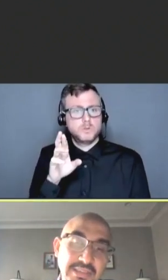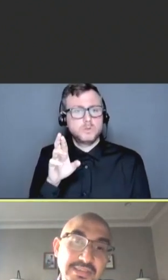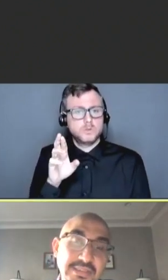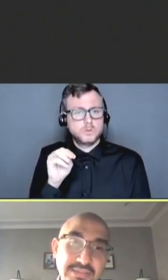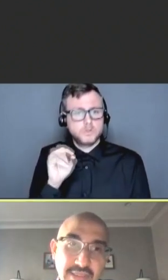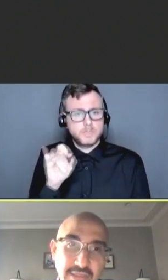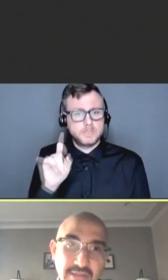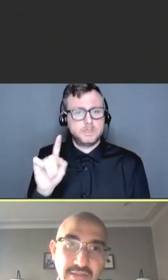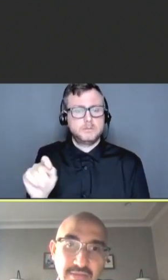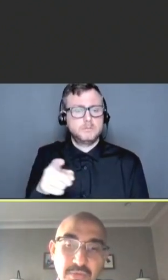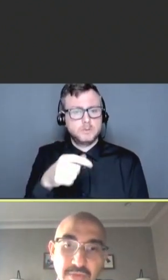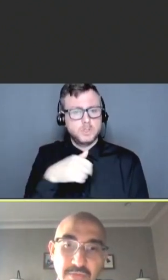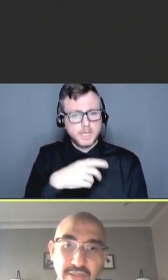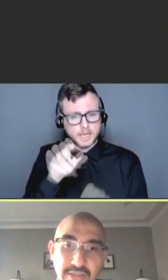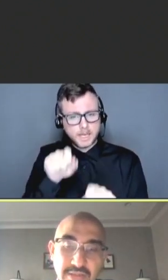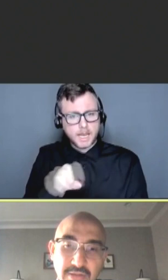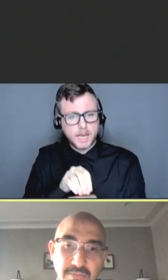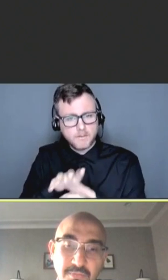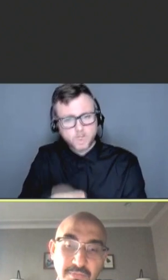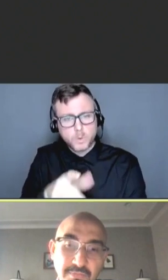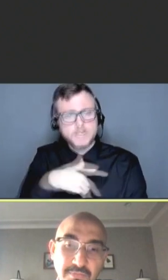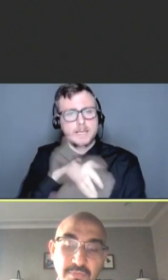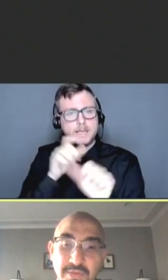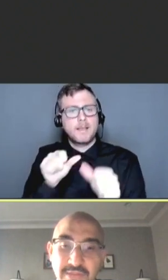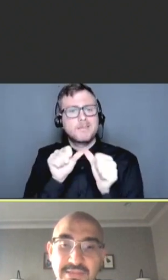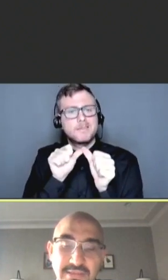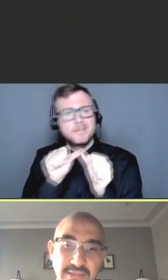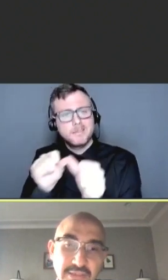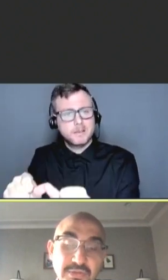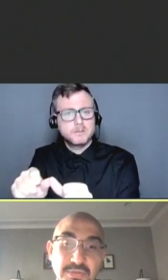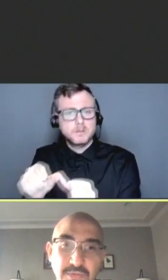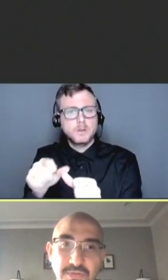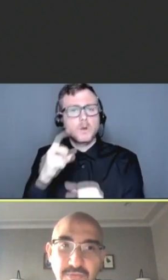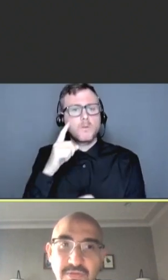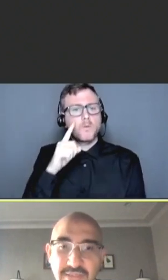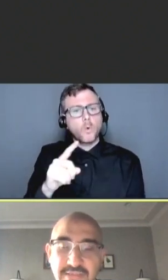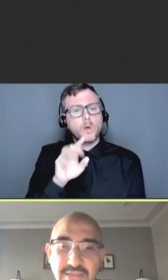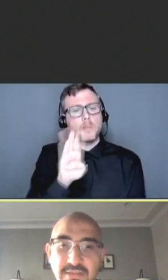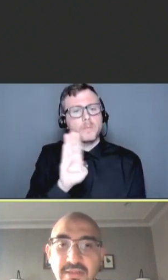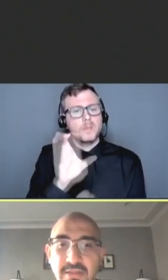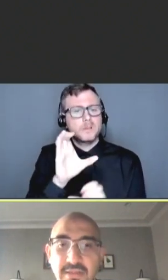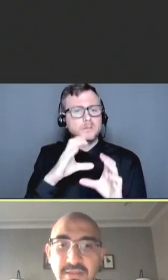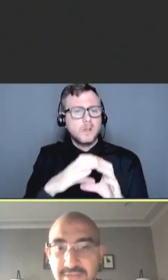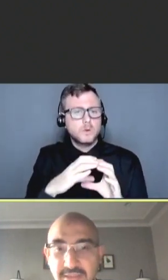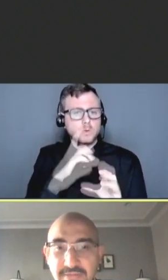sustain immune memory and -- from the B cells that actually responding to the vaccine. Next slide.